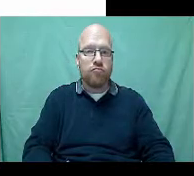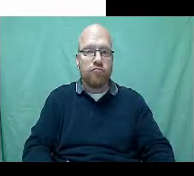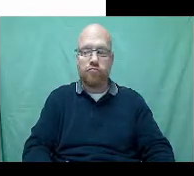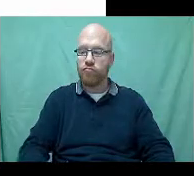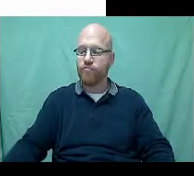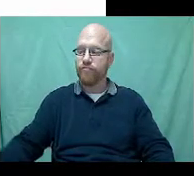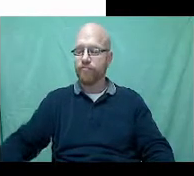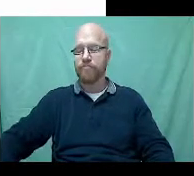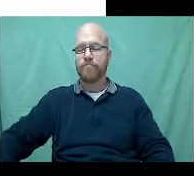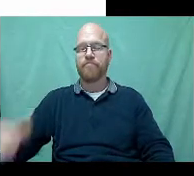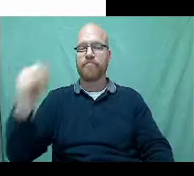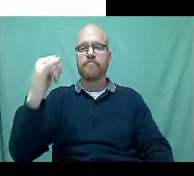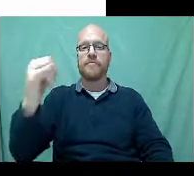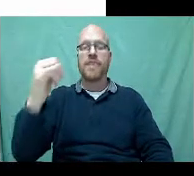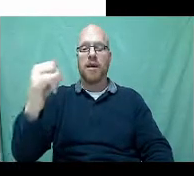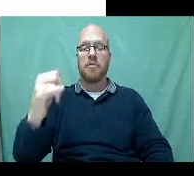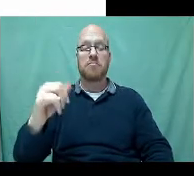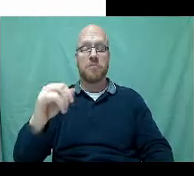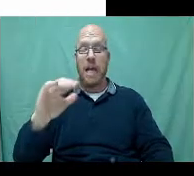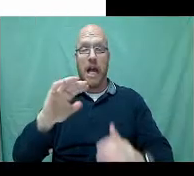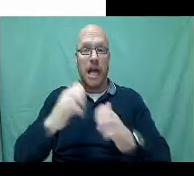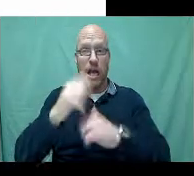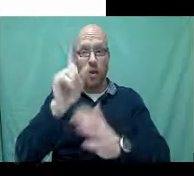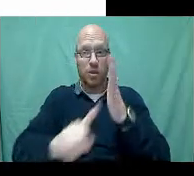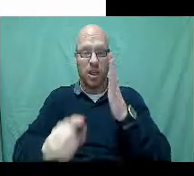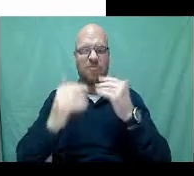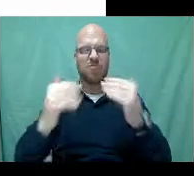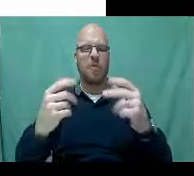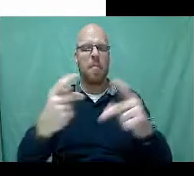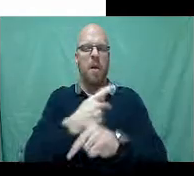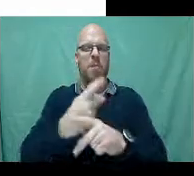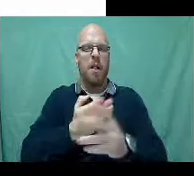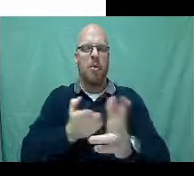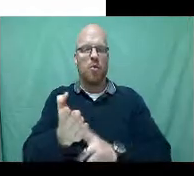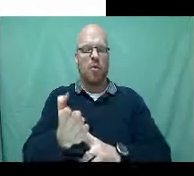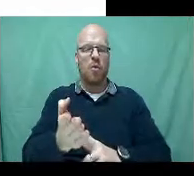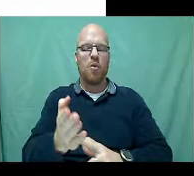So, our answer, is 4x plus 5 and 2x plus 1.